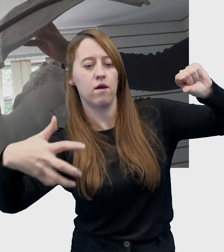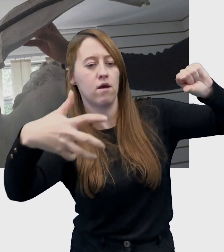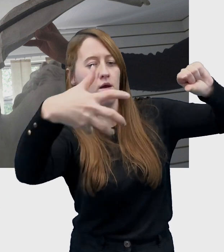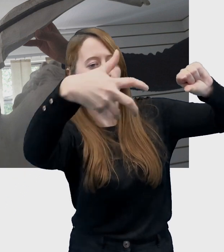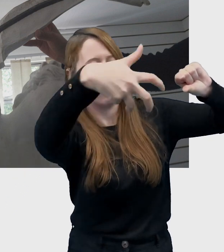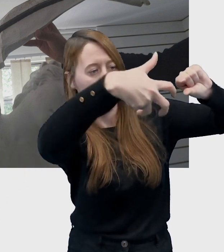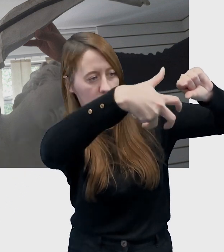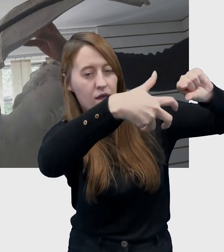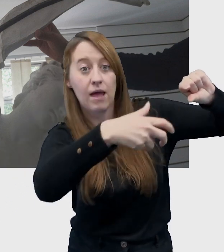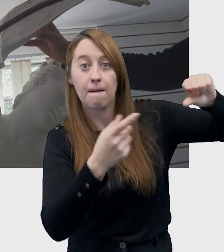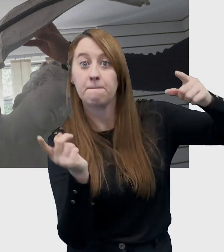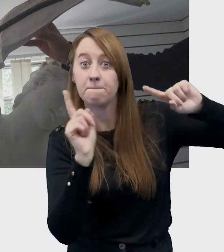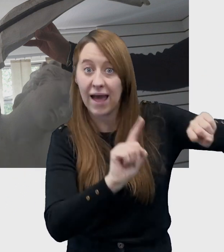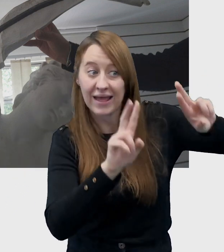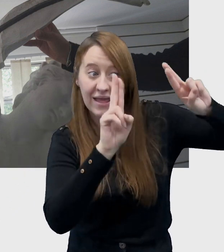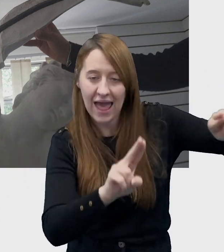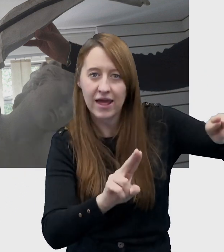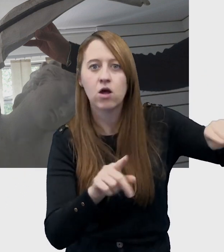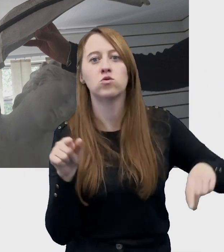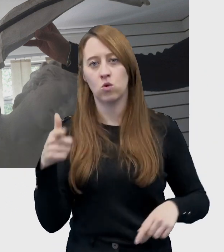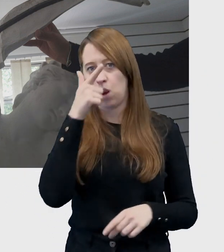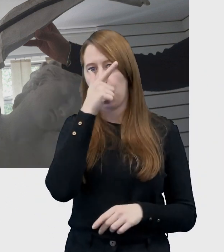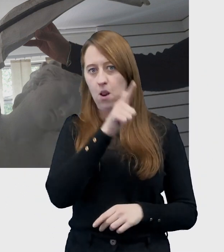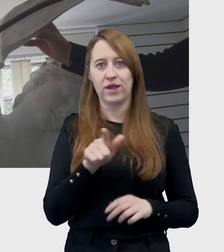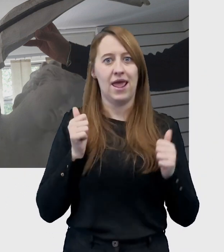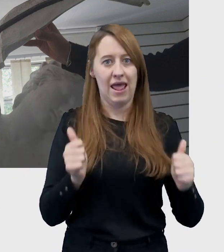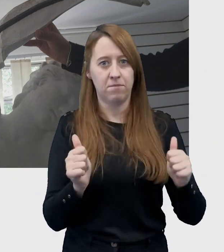So it was quite lucky we had this way of knowing that the arm was going back in the